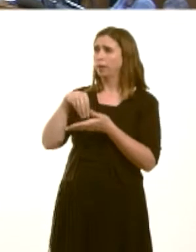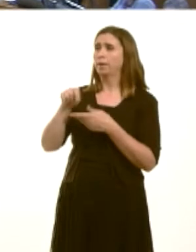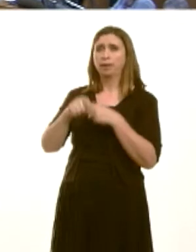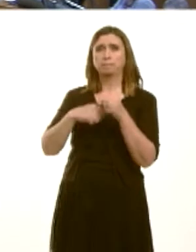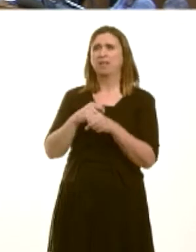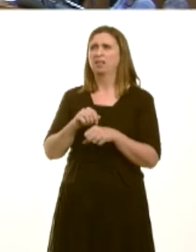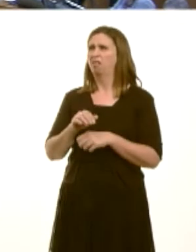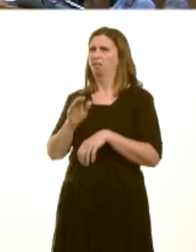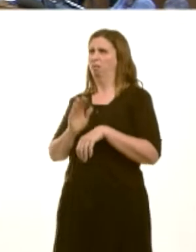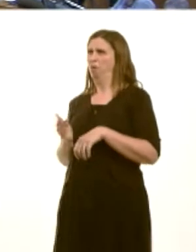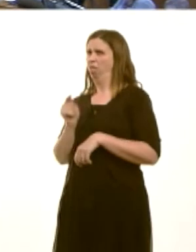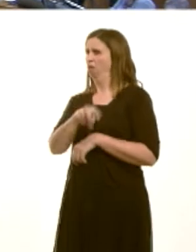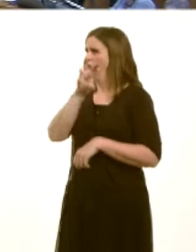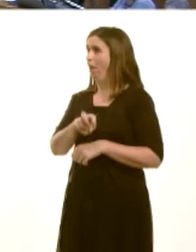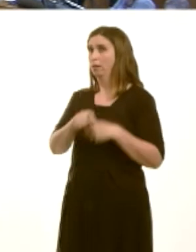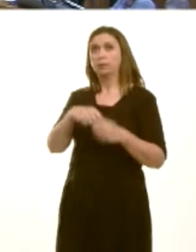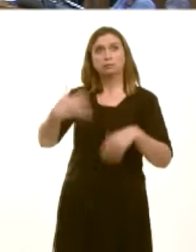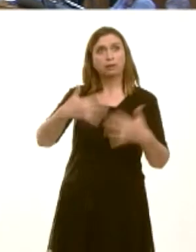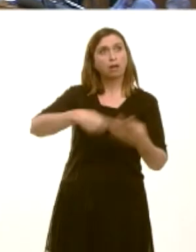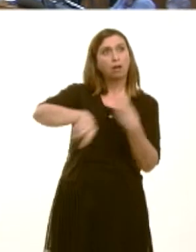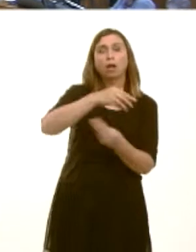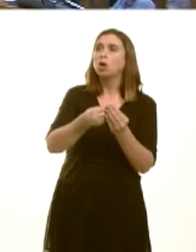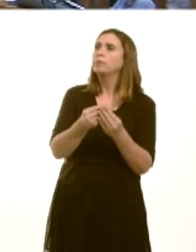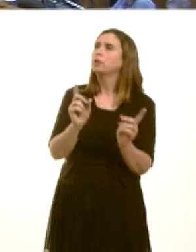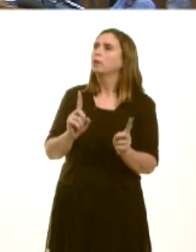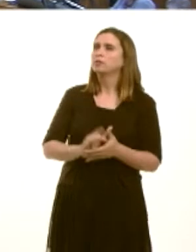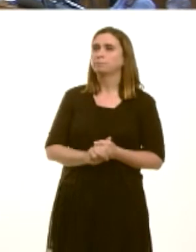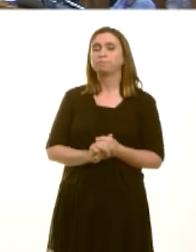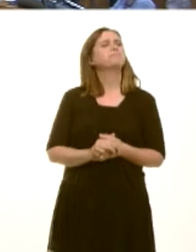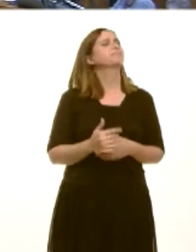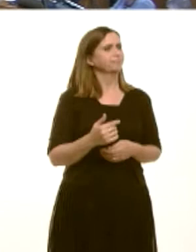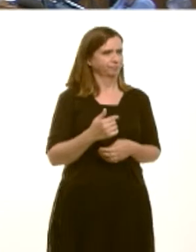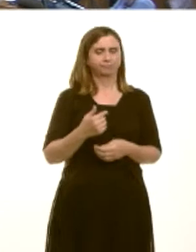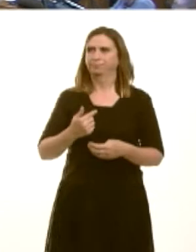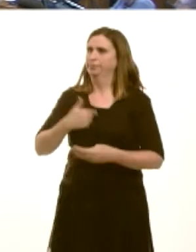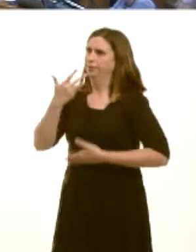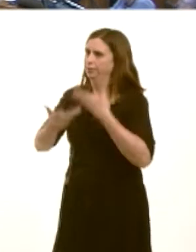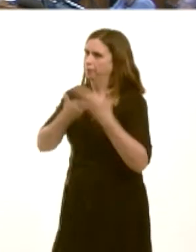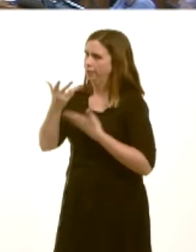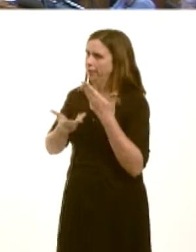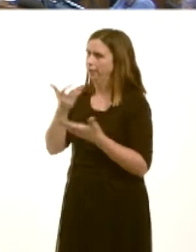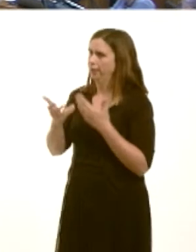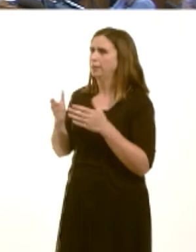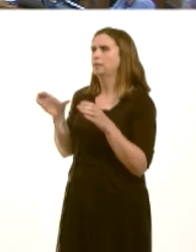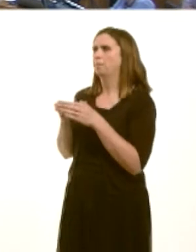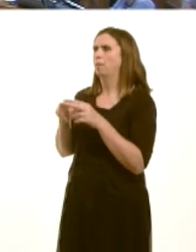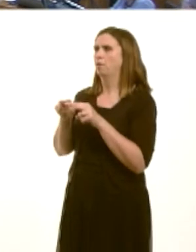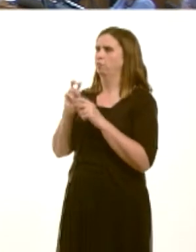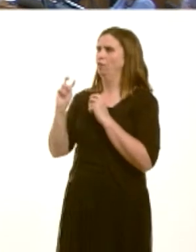to the Welsh economy. Just to explain to the leader of the Liberal Democrats where we have come to in terms of discussions with the Department for Transport, the Department for Transport